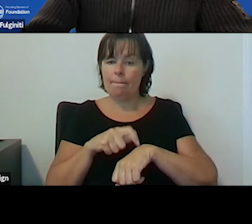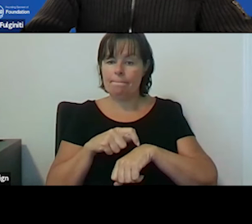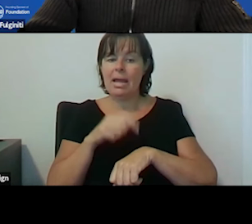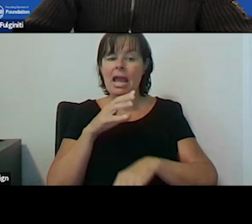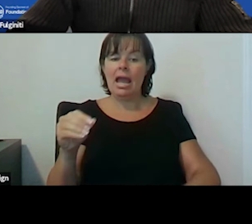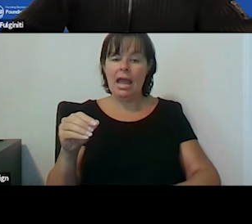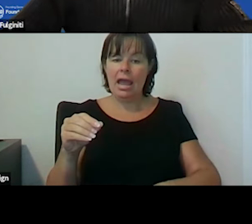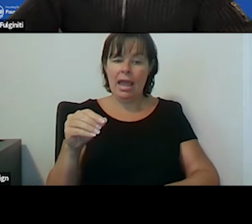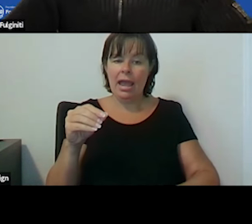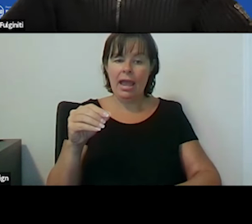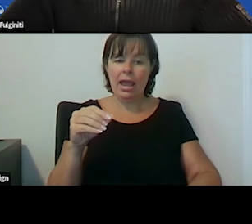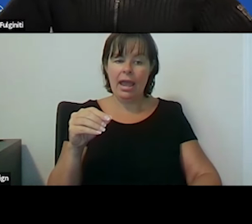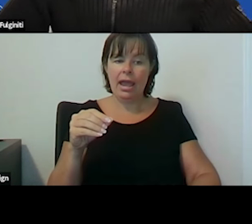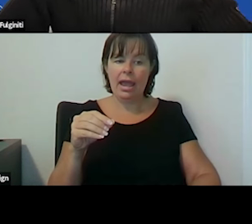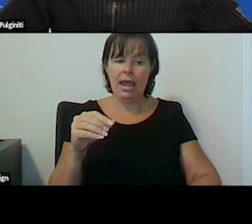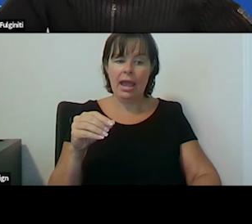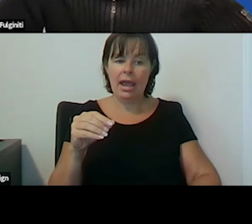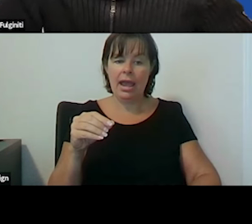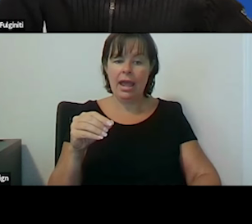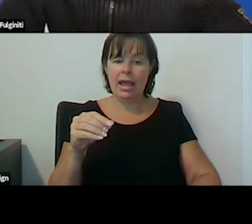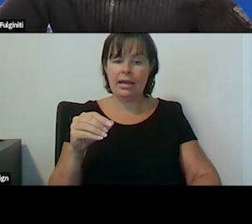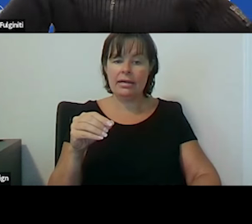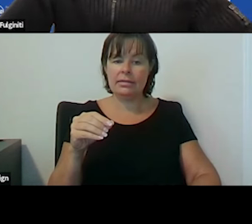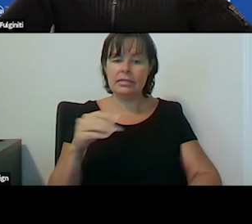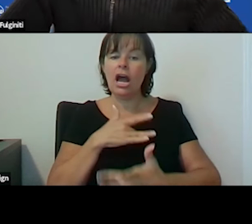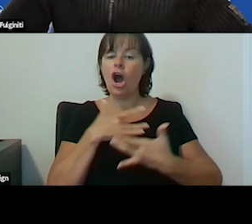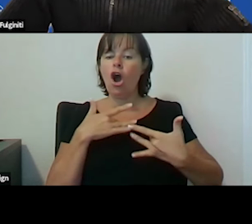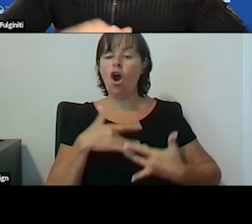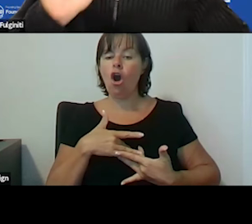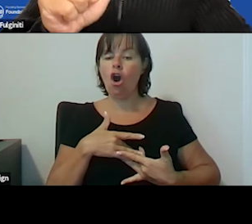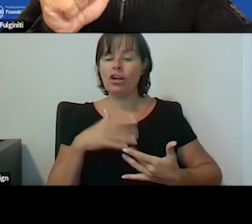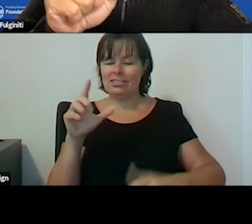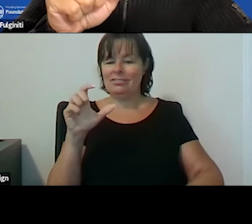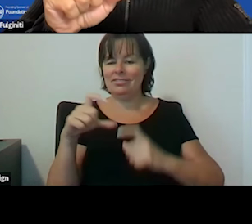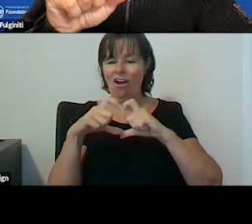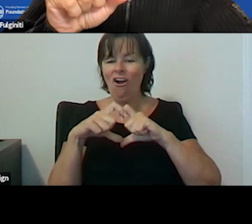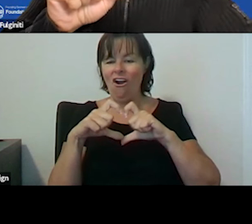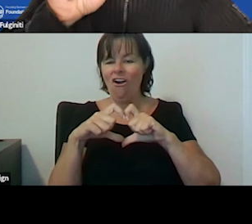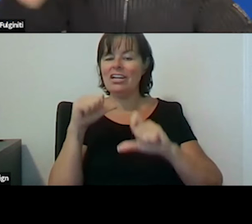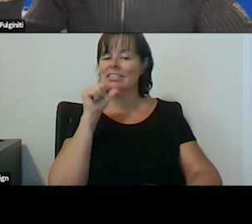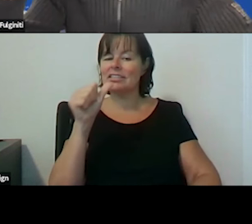and this is what I mean by that so when we use icons and we don't put text next to the icon